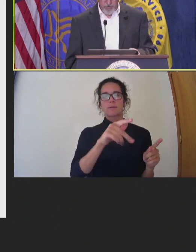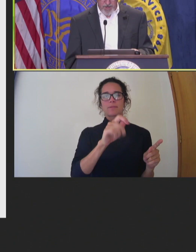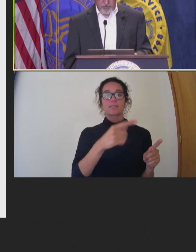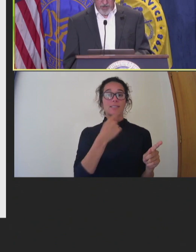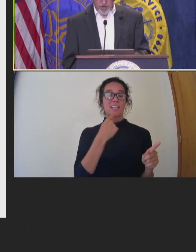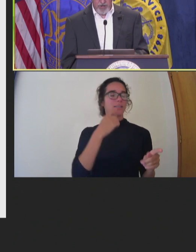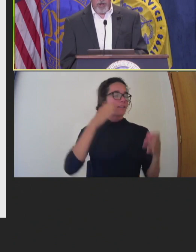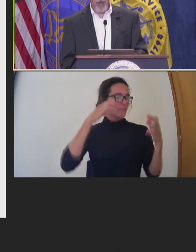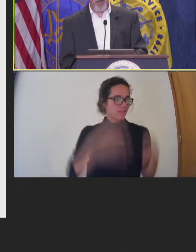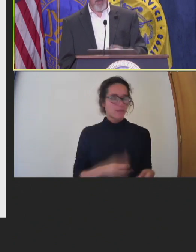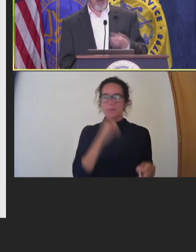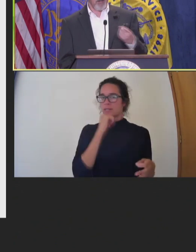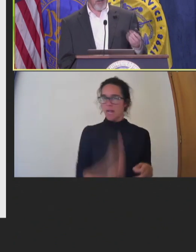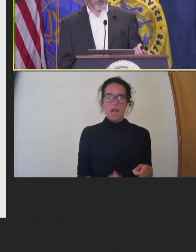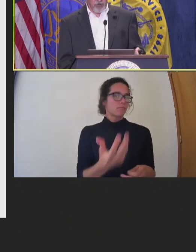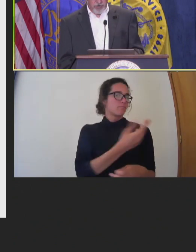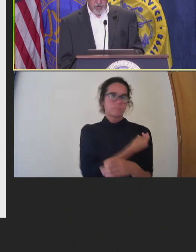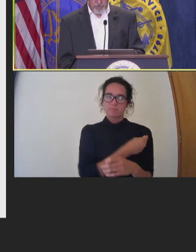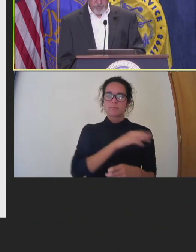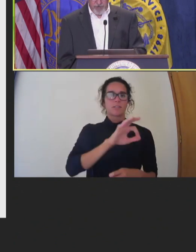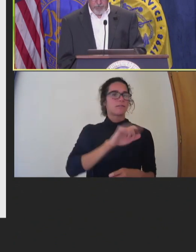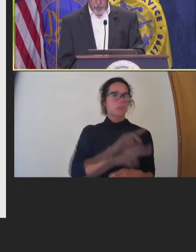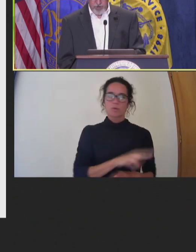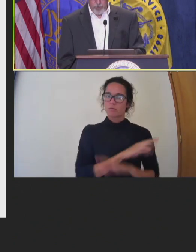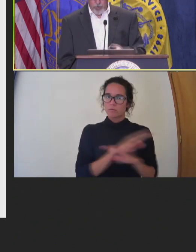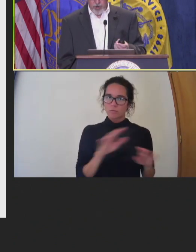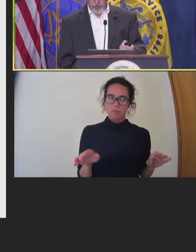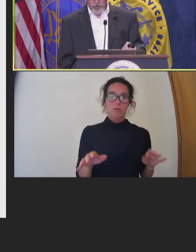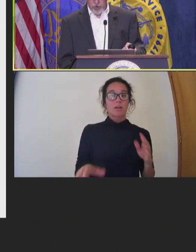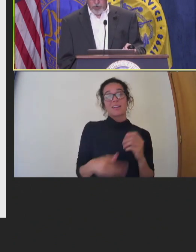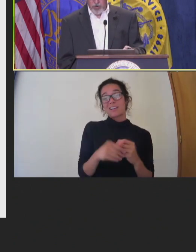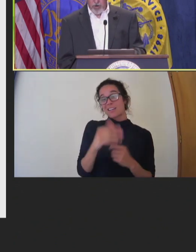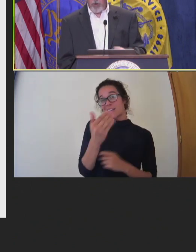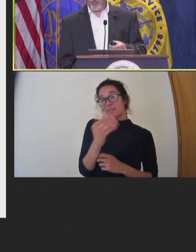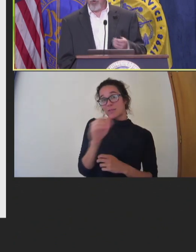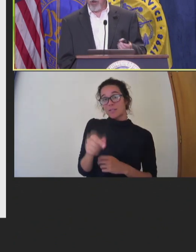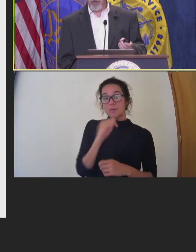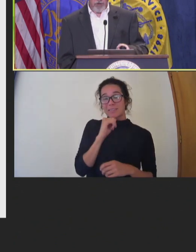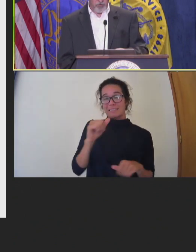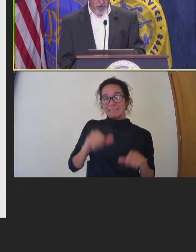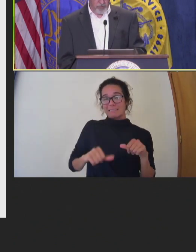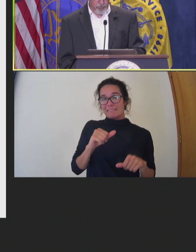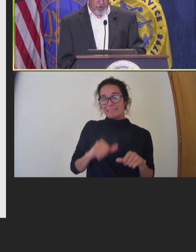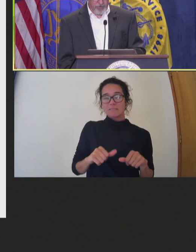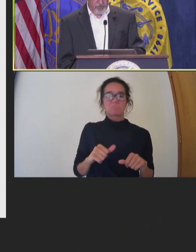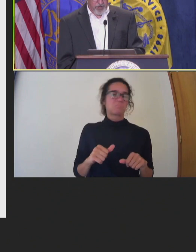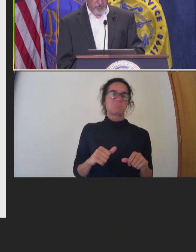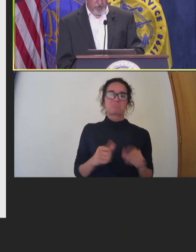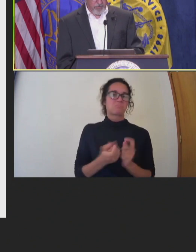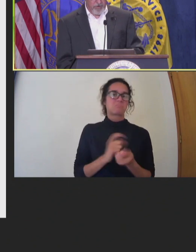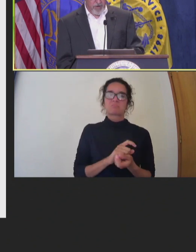vaccine. An additional 10 to 15 percent who are unsure really didn't change throughout the season.